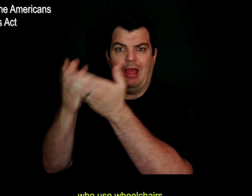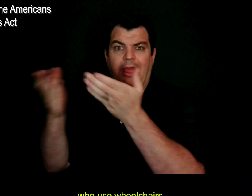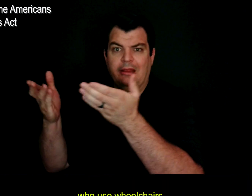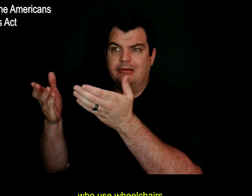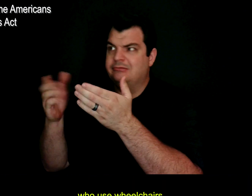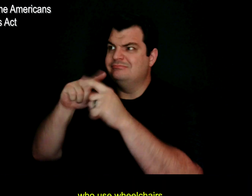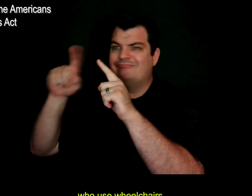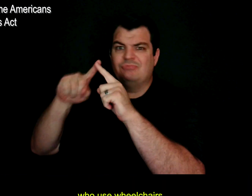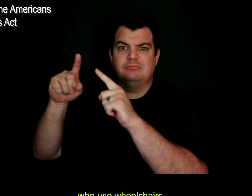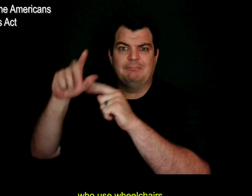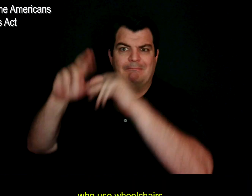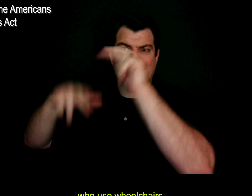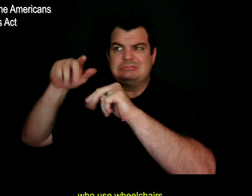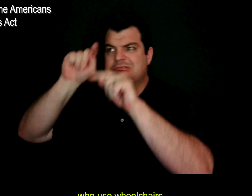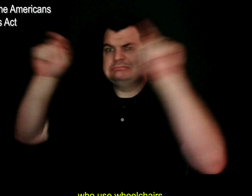who use wheelchairs.